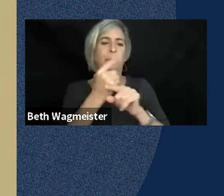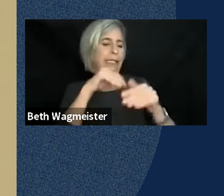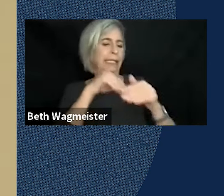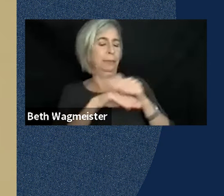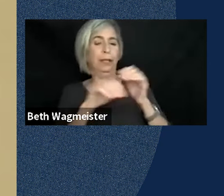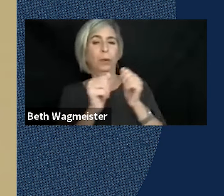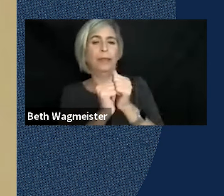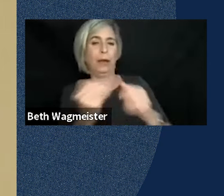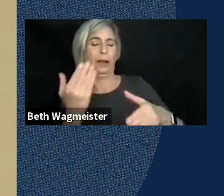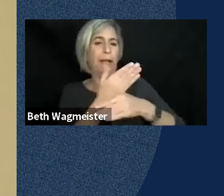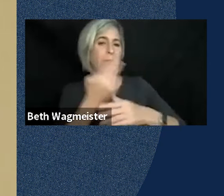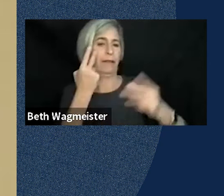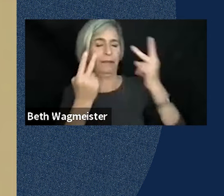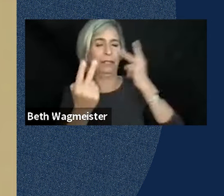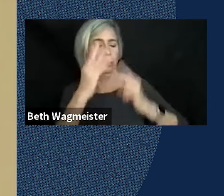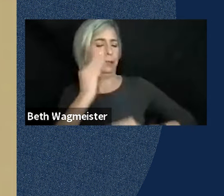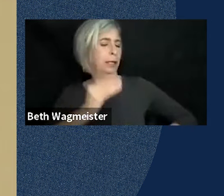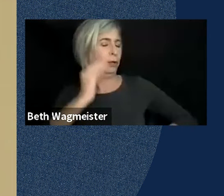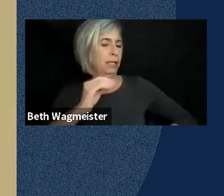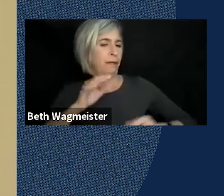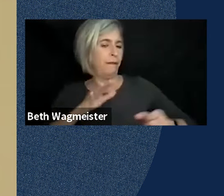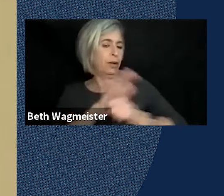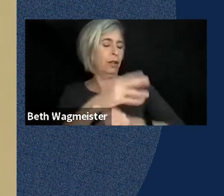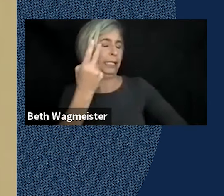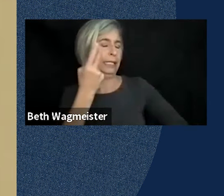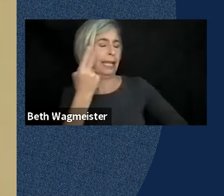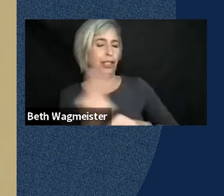impairing the visual experience for fully sighted users?